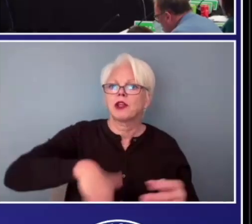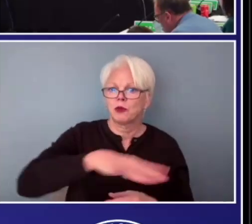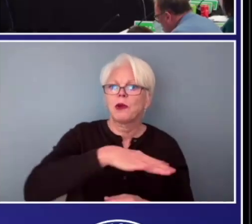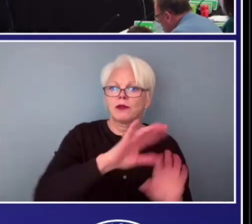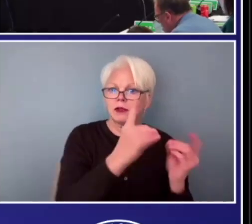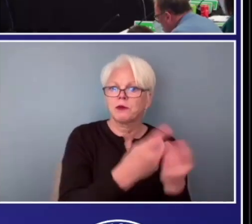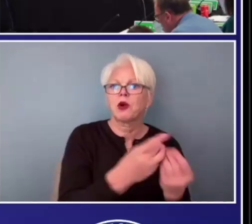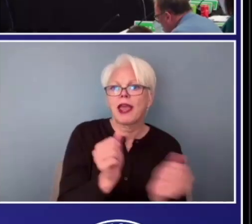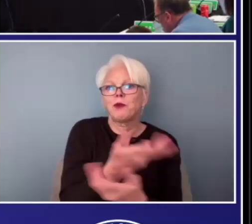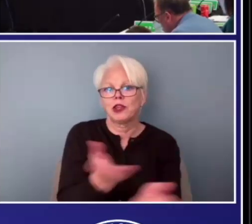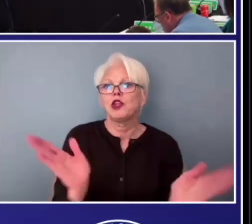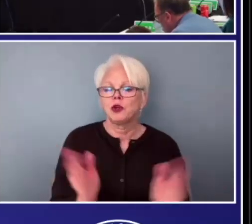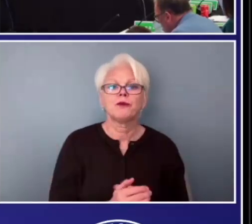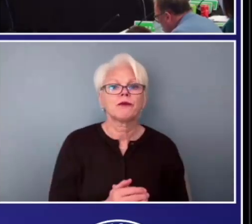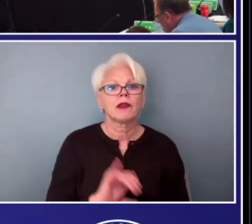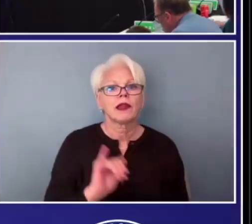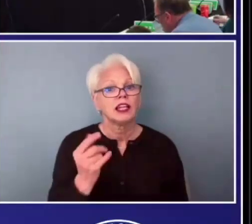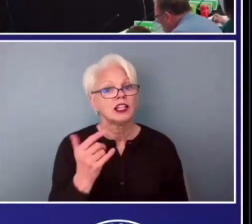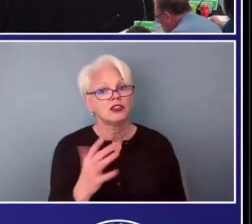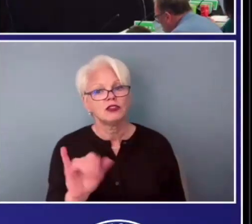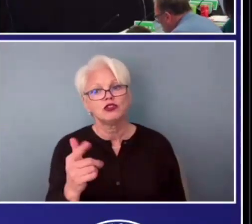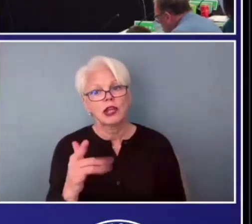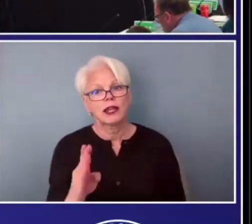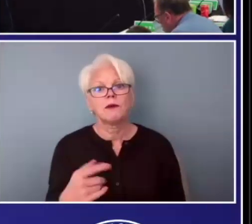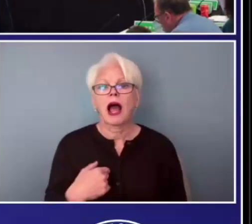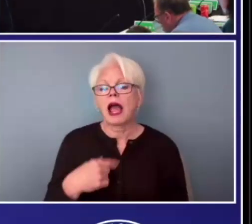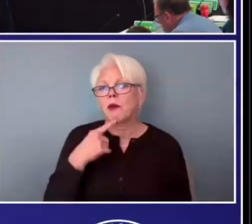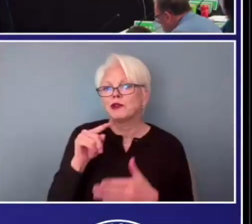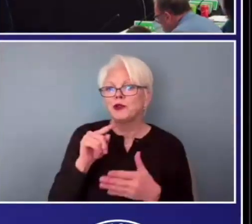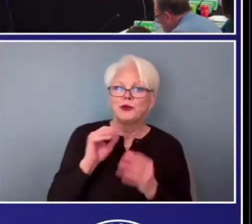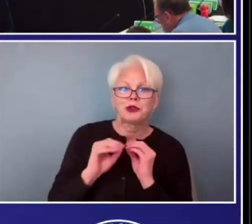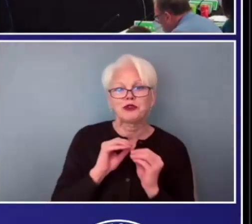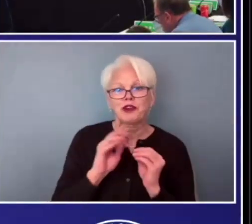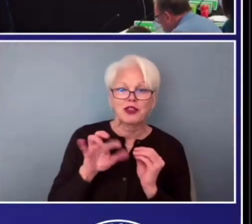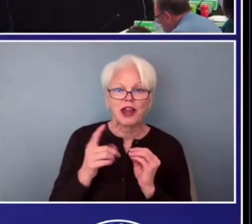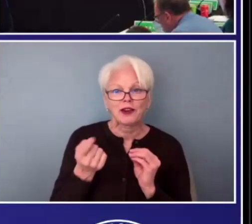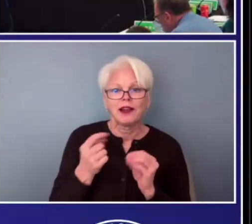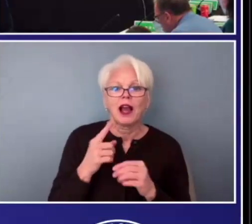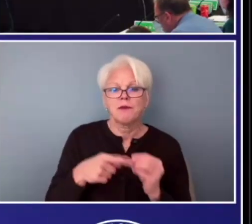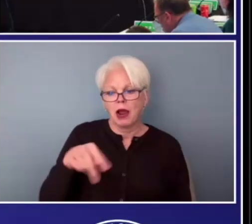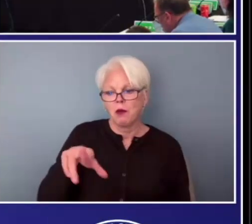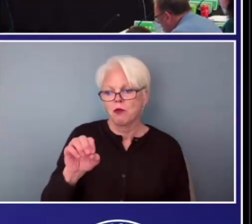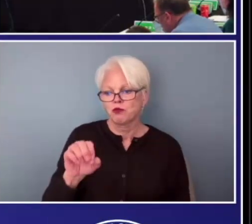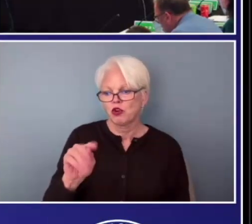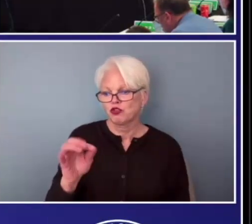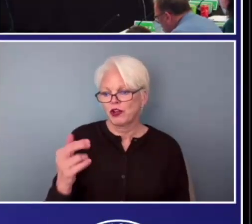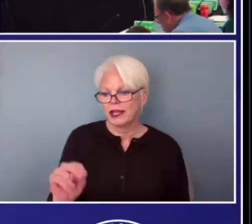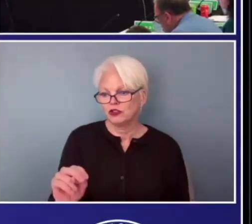Jacob? I just want to briefly correct the record a little bit. Regarding proration, it's not that proration is not in OBB.